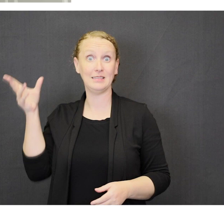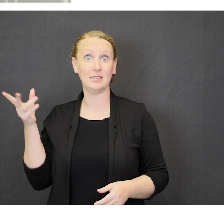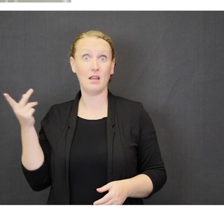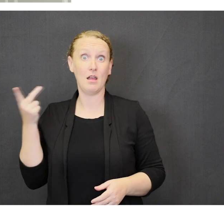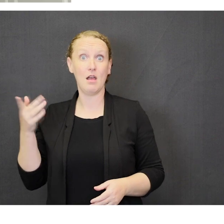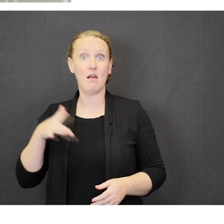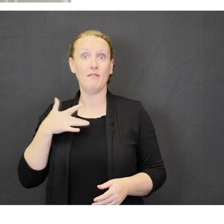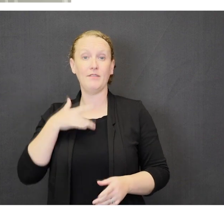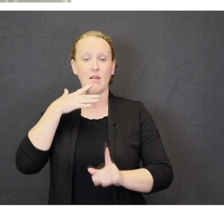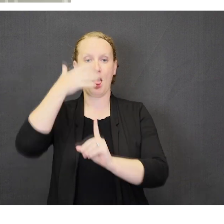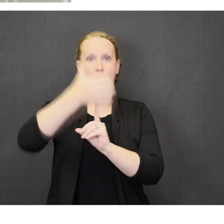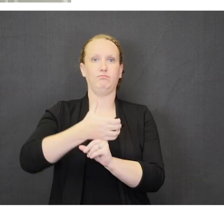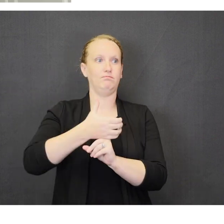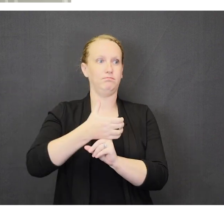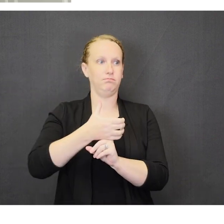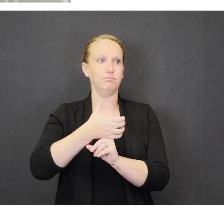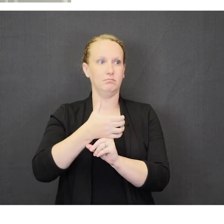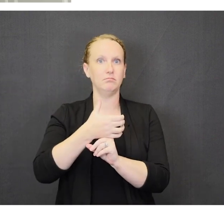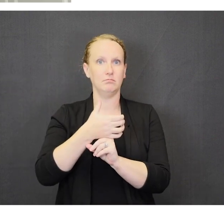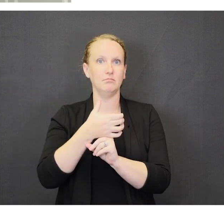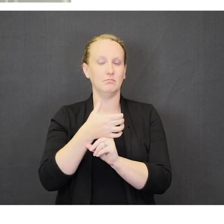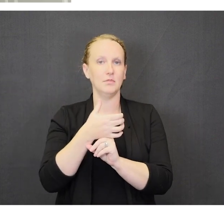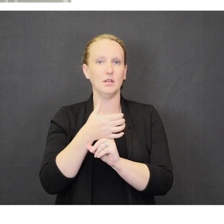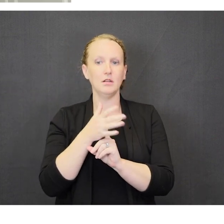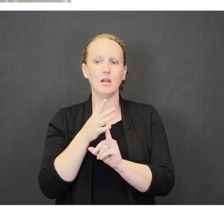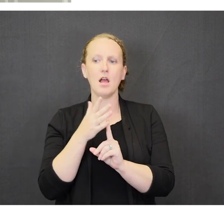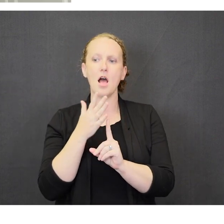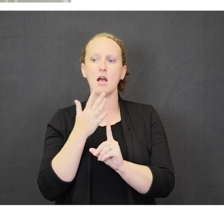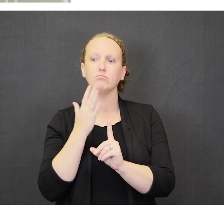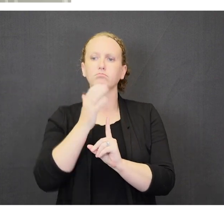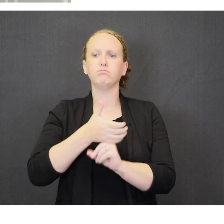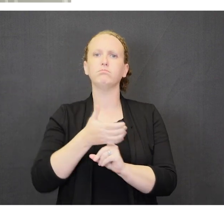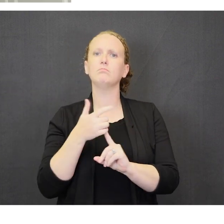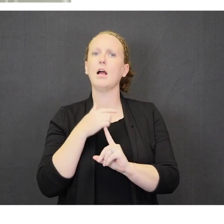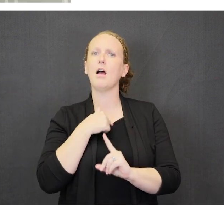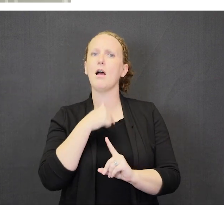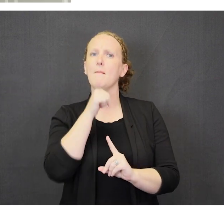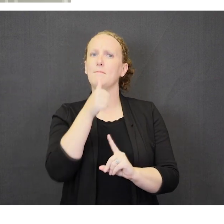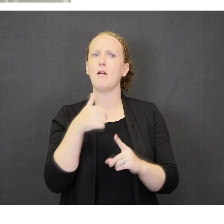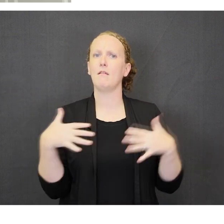not show that we're actually afraid and parents what I want you to know is that